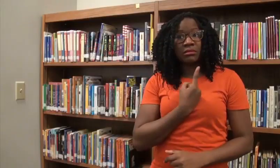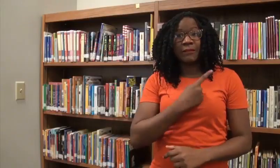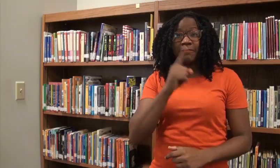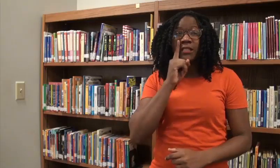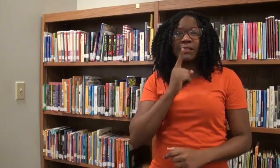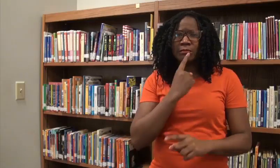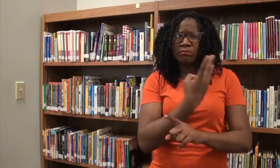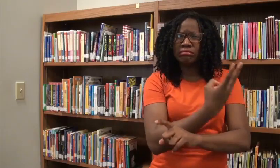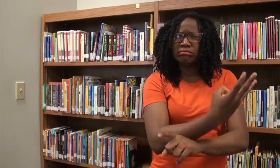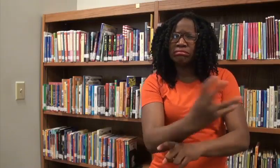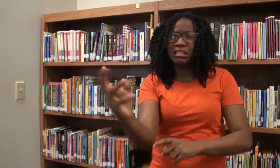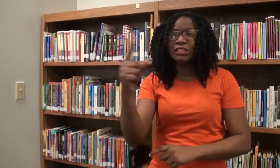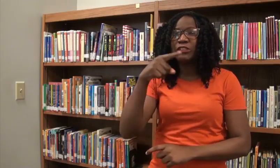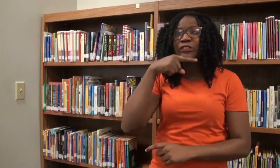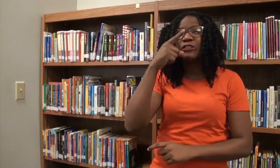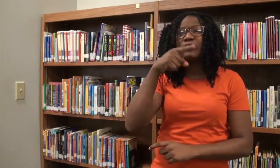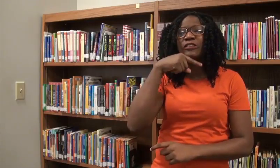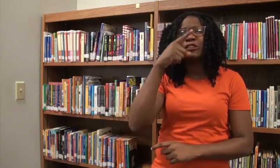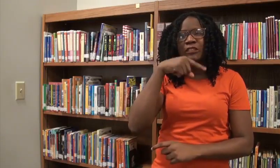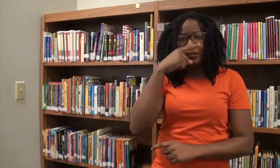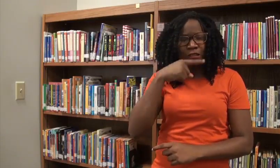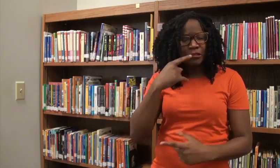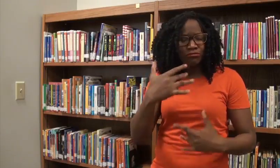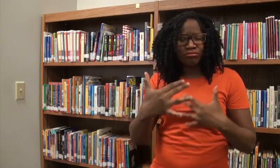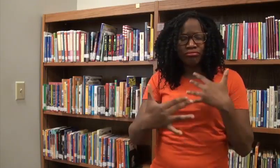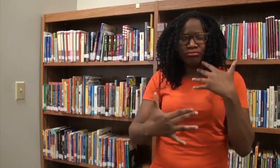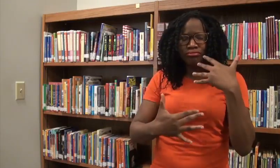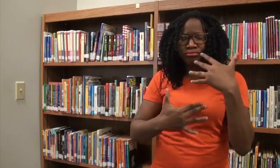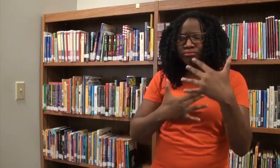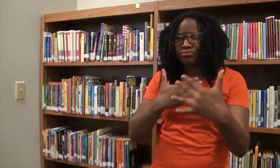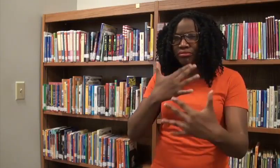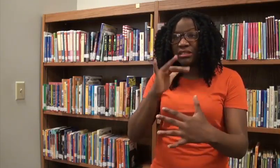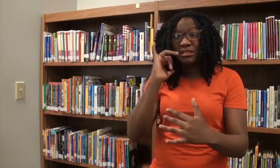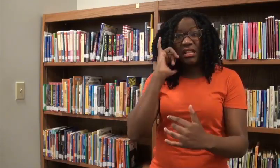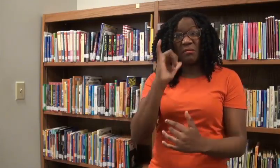Of all the people there, I was the only deaf person, but I worked through